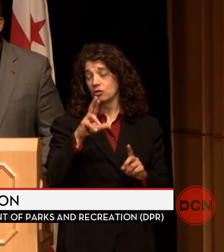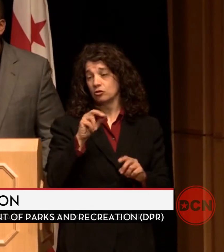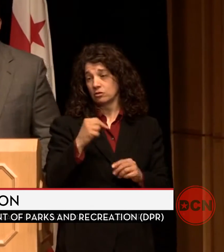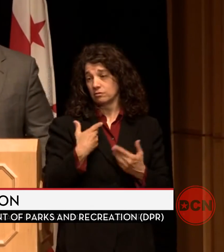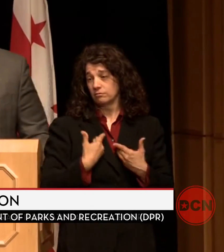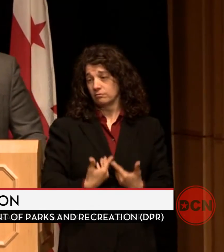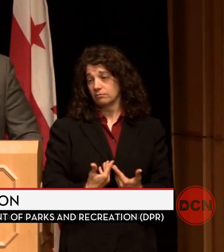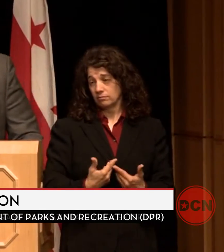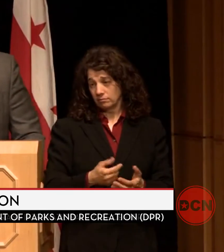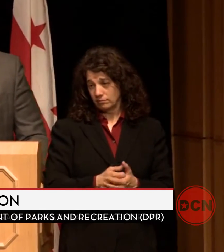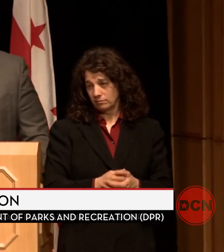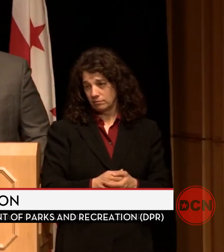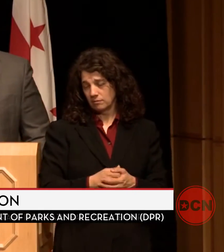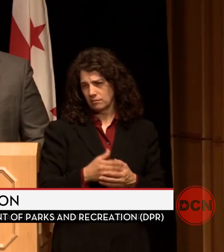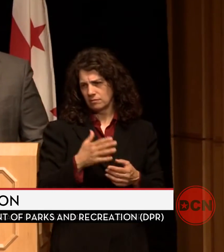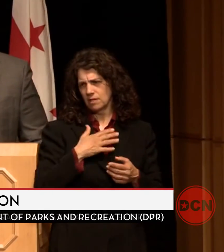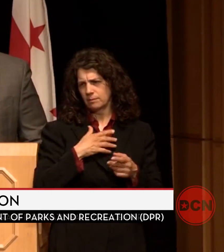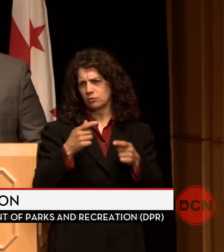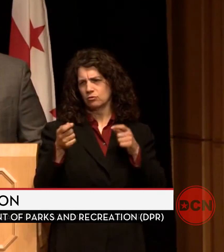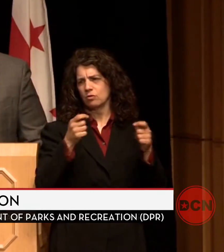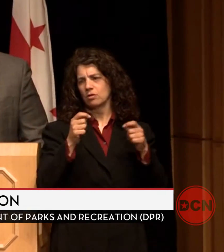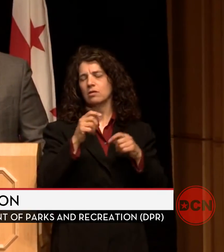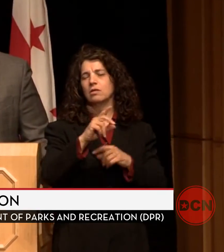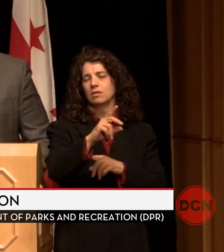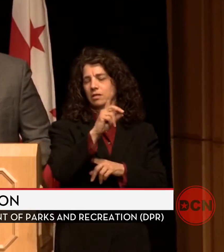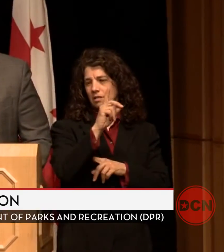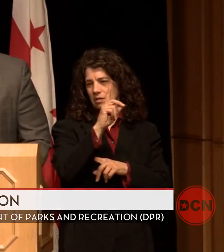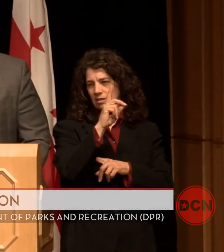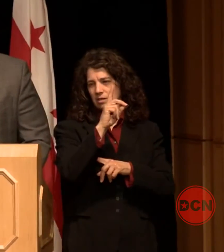IT IS A PLEASURE TO BE HERE WITH YOU THIS MORNING.